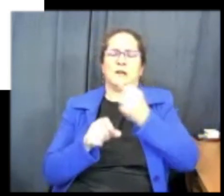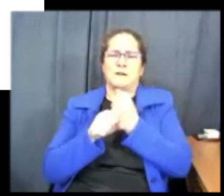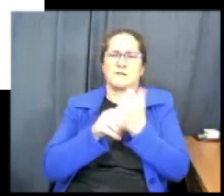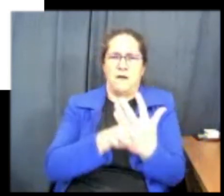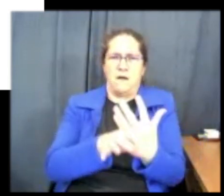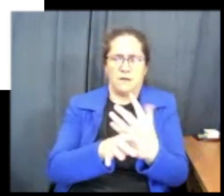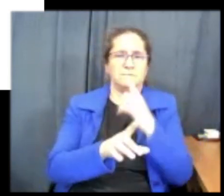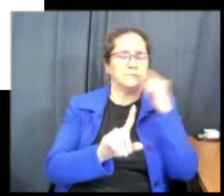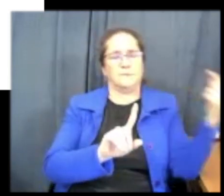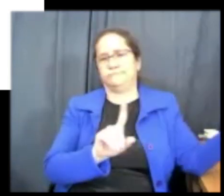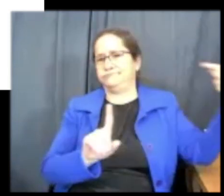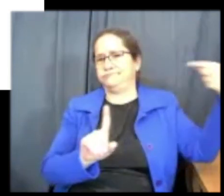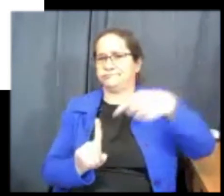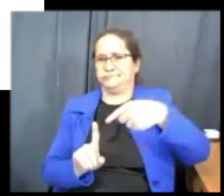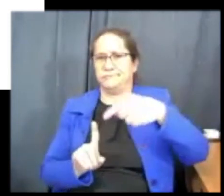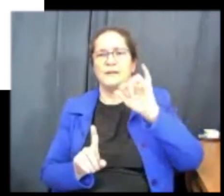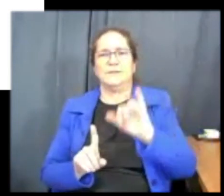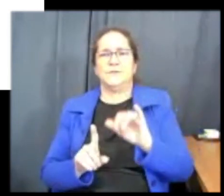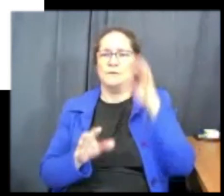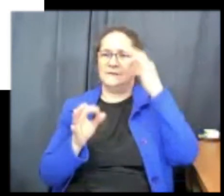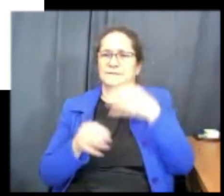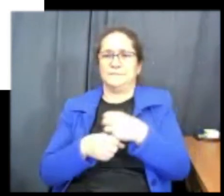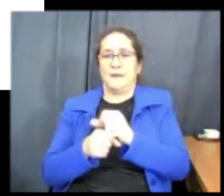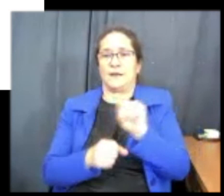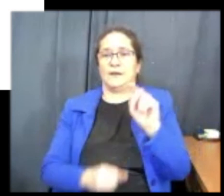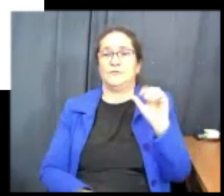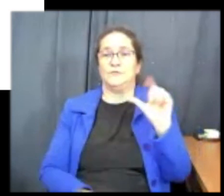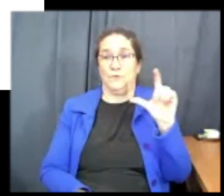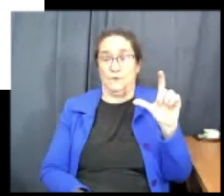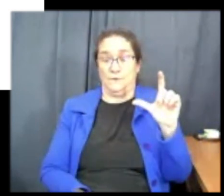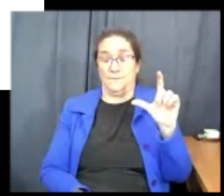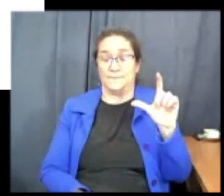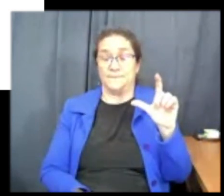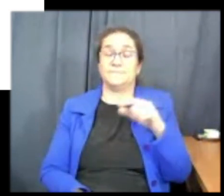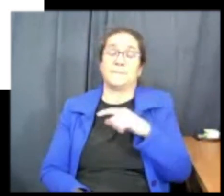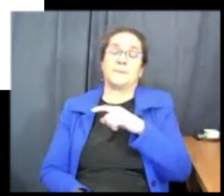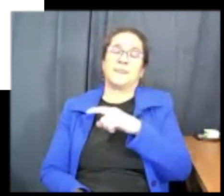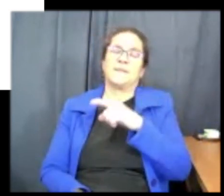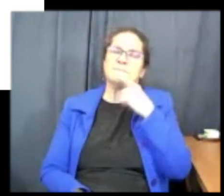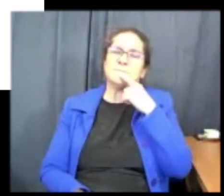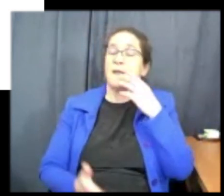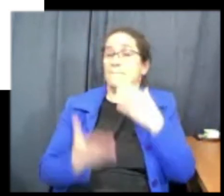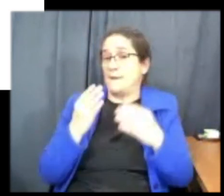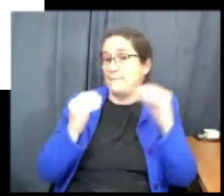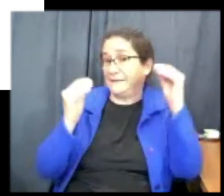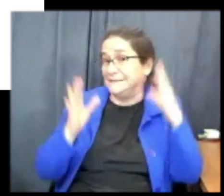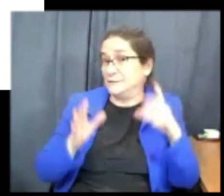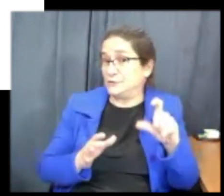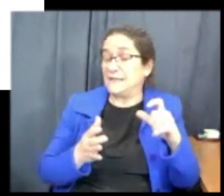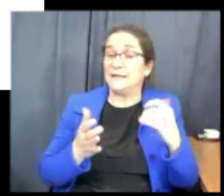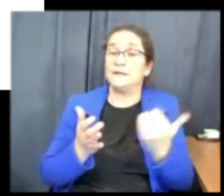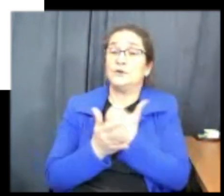to that decision making tool. And I know you mentioned maybe teachers needing training overtime and this is another case